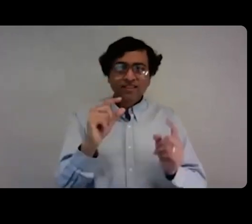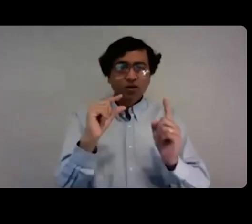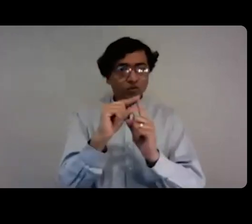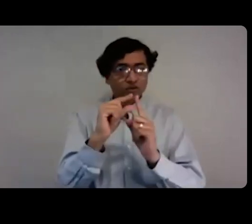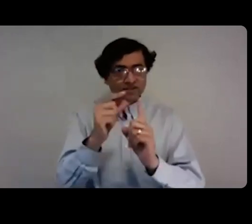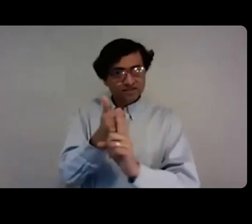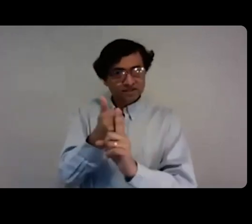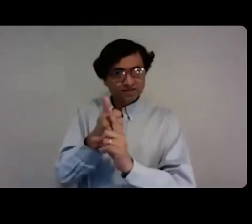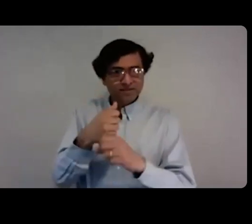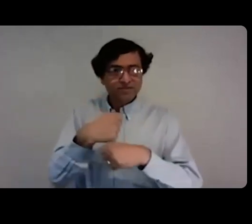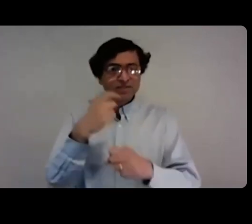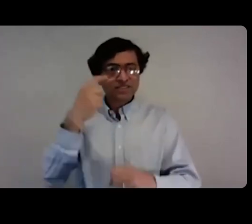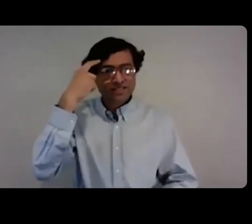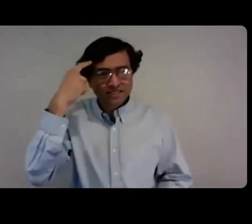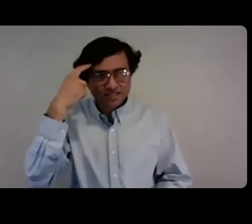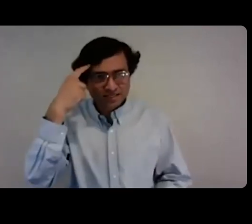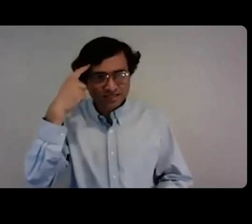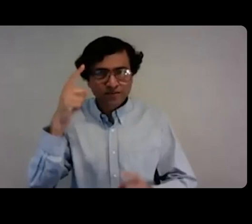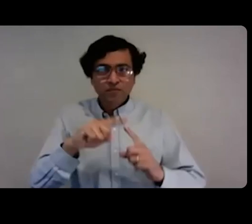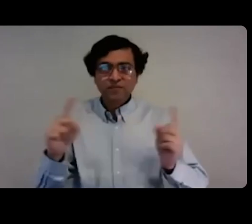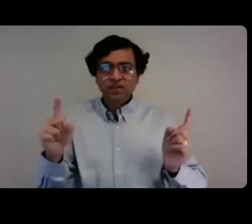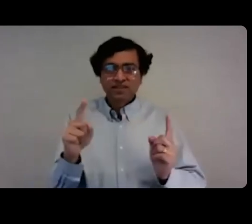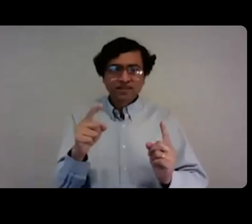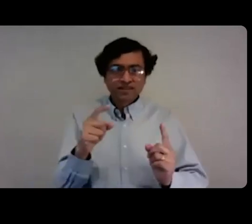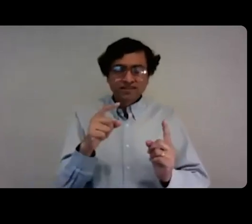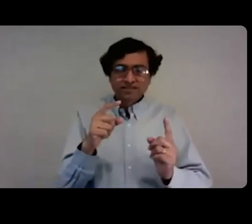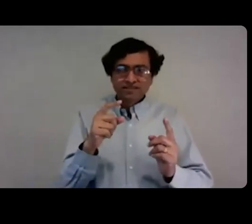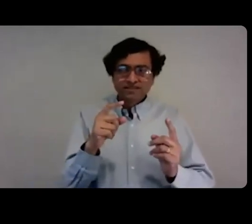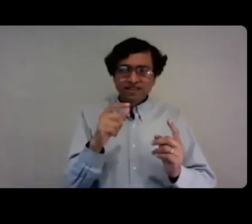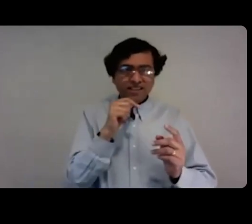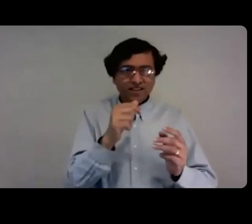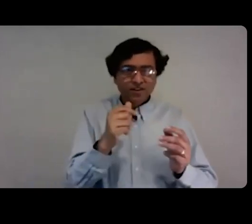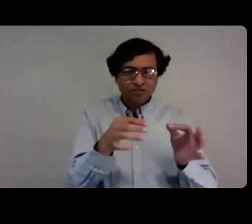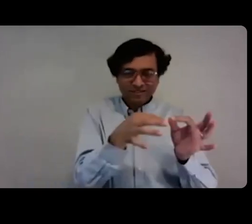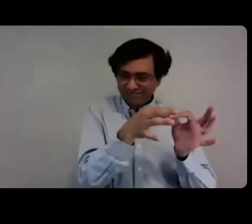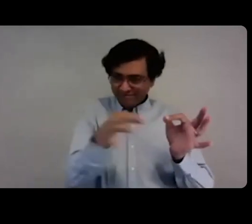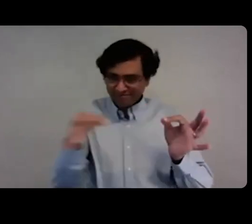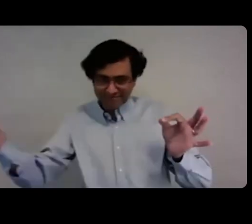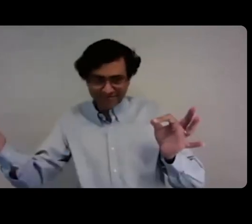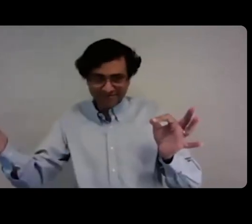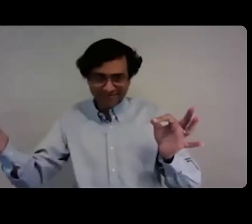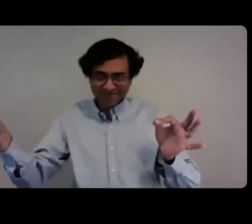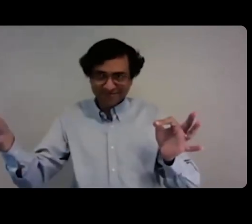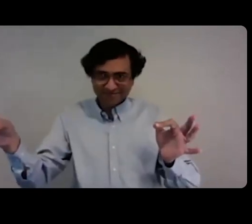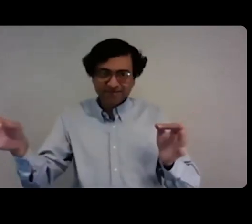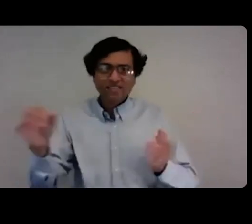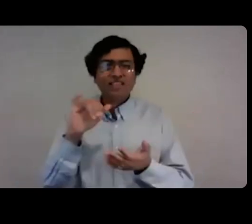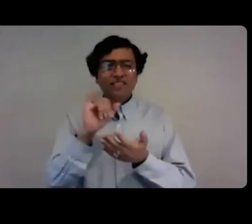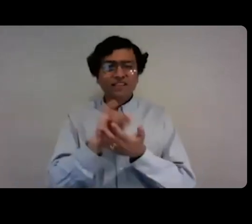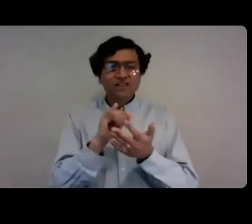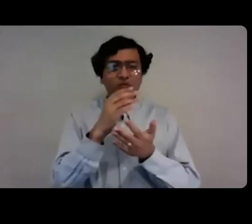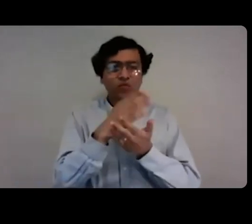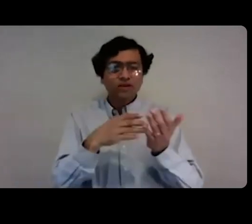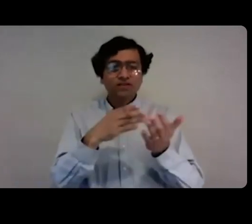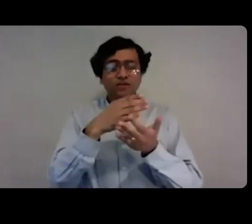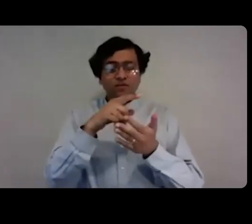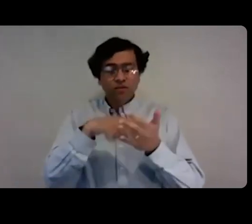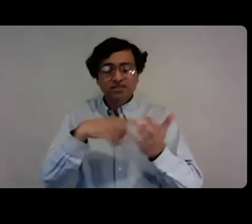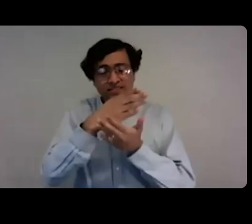the words are pronounced or heard and therefore the impact on the brain's understanding of the content.